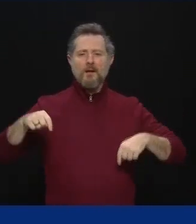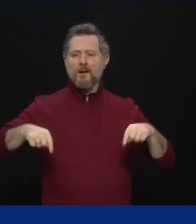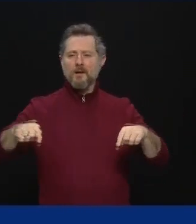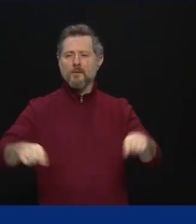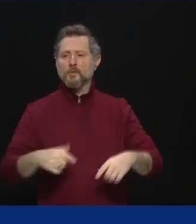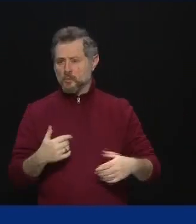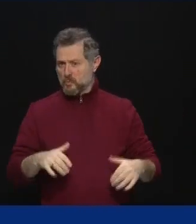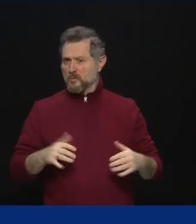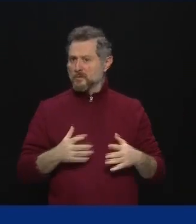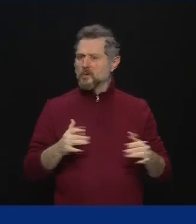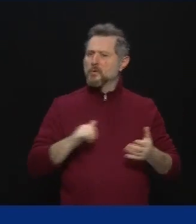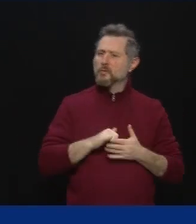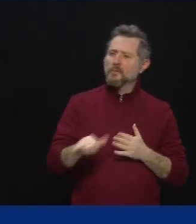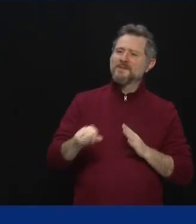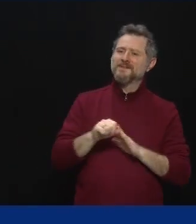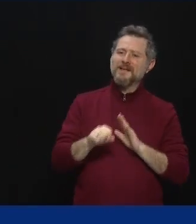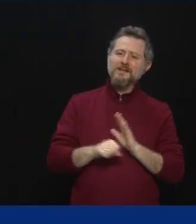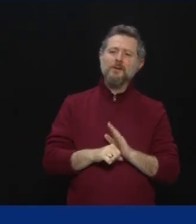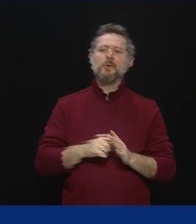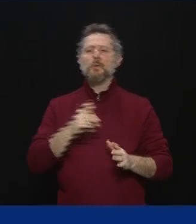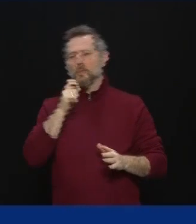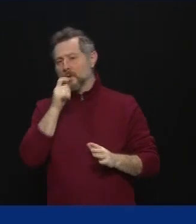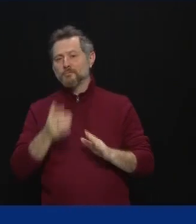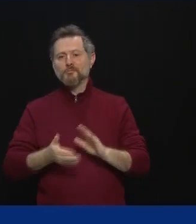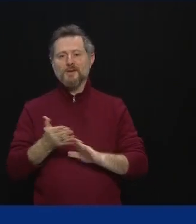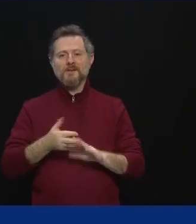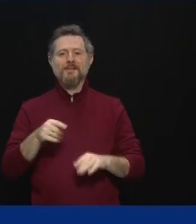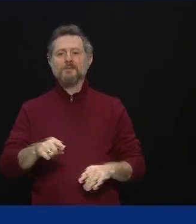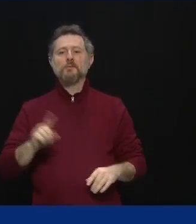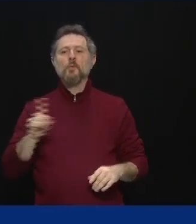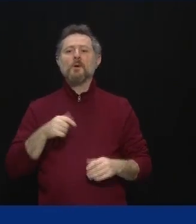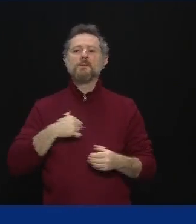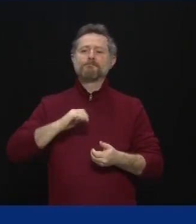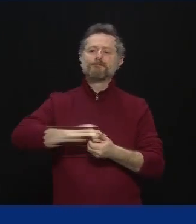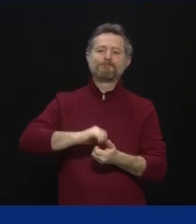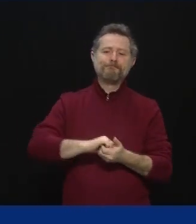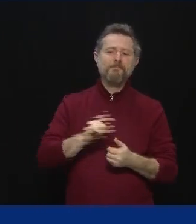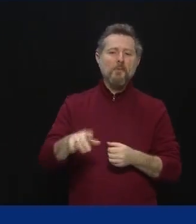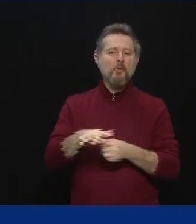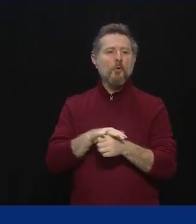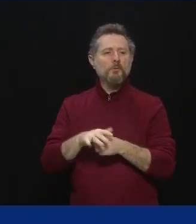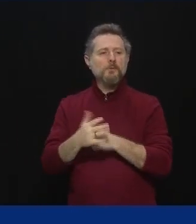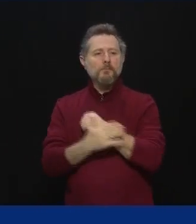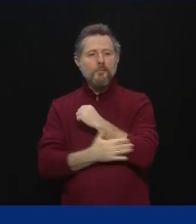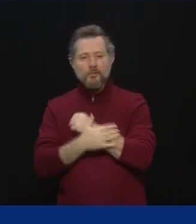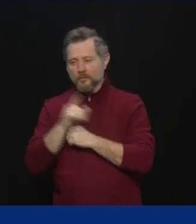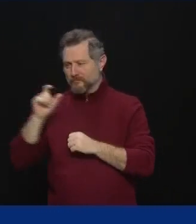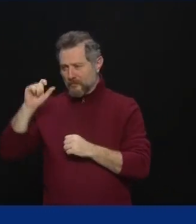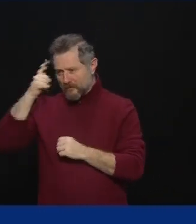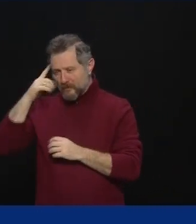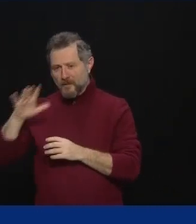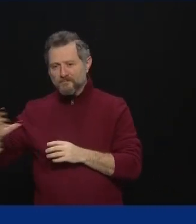WHAT WE HAVE. 1,800 TESTING SITES IN THE STATE OF NEW YORK. THAT'S QUITE EXTRAORDINARY.